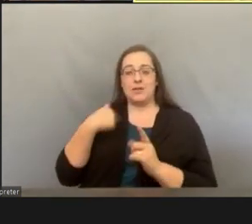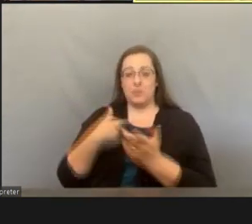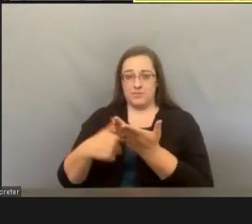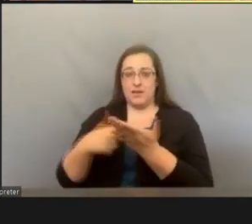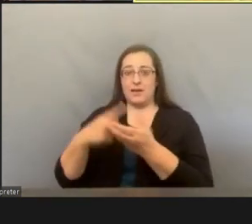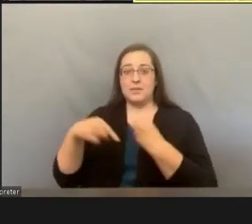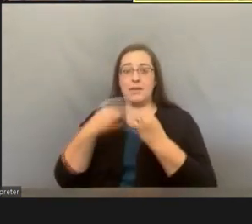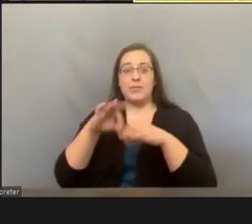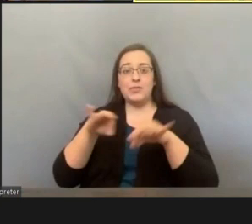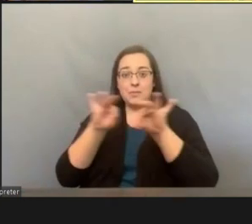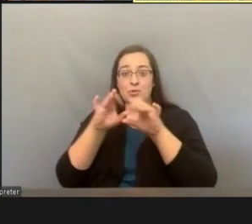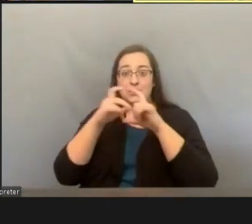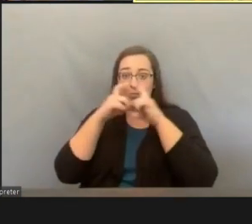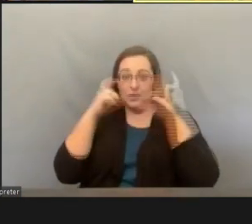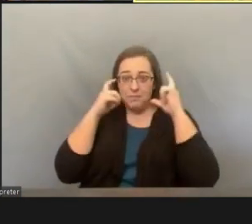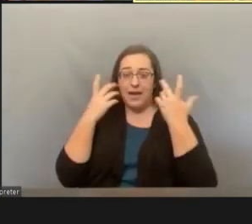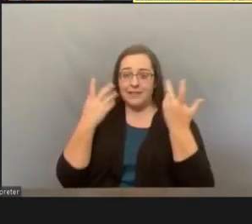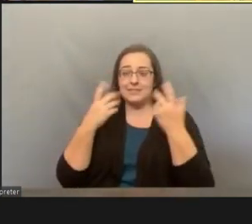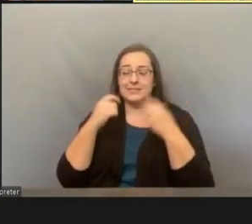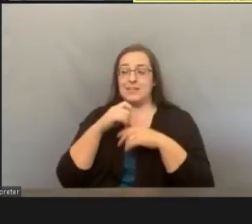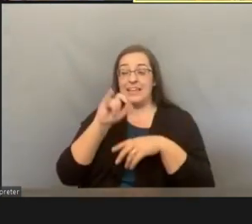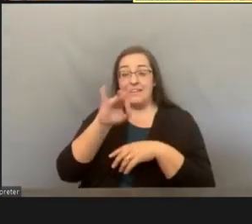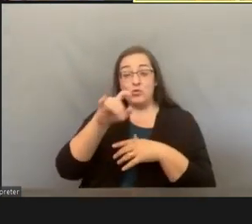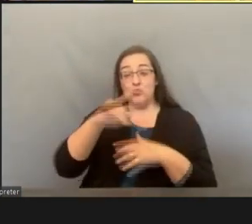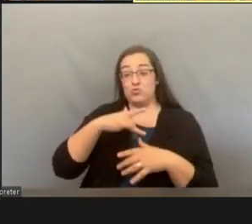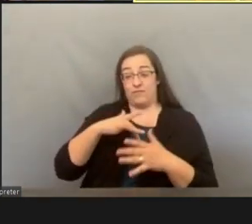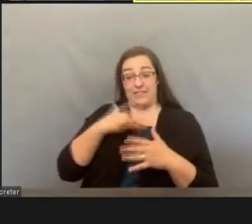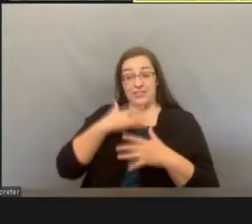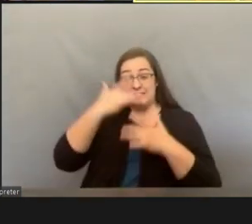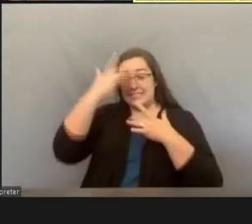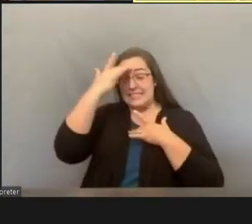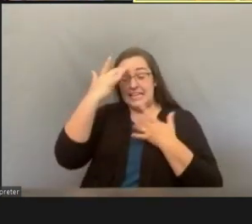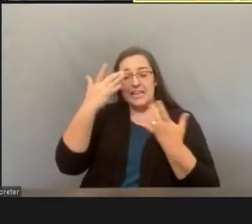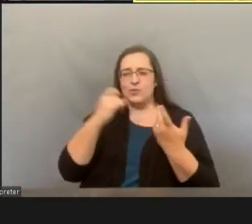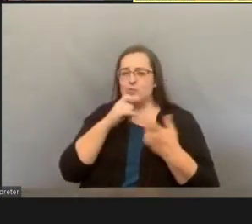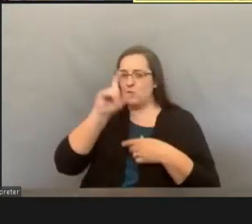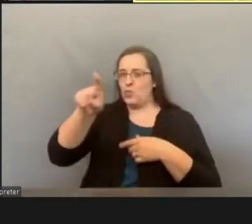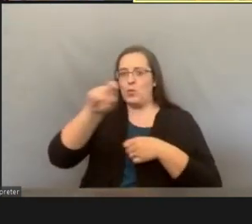HAPPENS ANY TIME YOU TEST A LARGE GROUP OF PEOPLE.